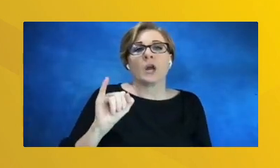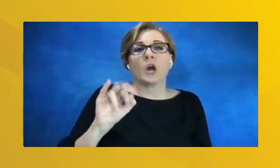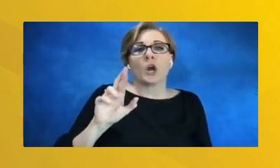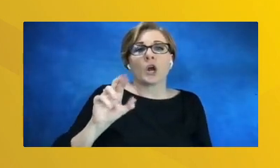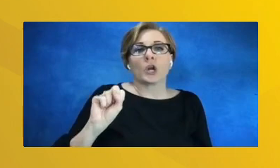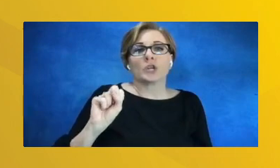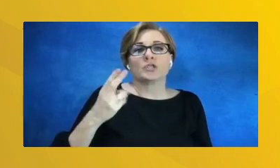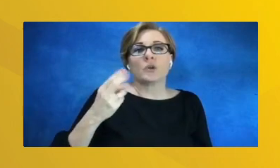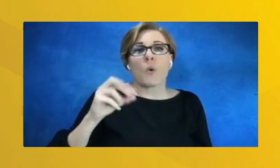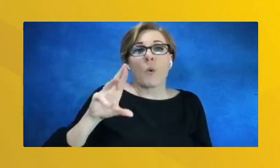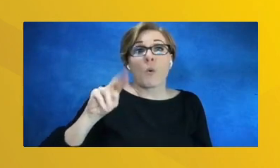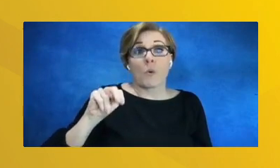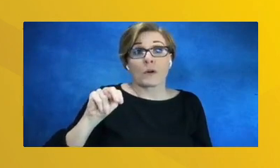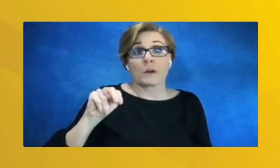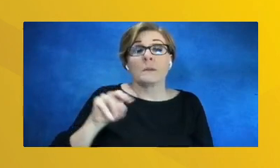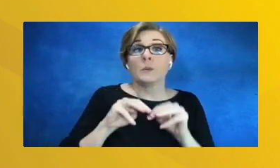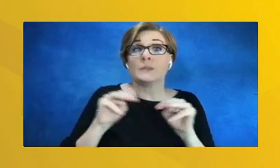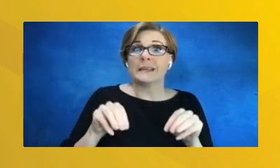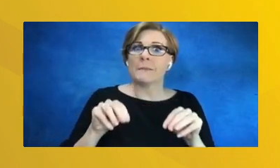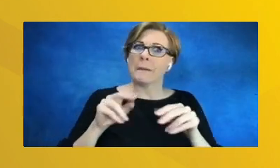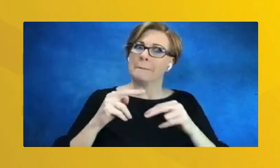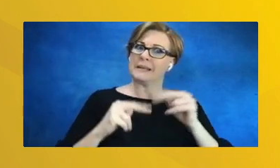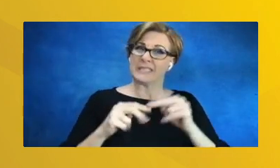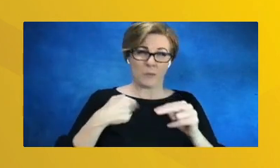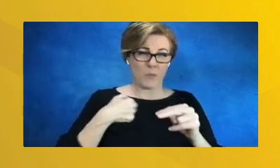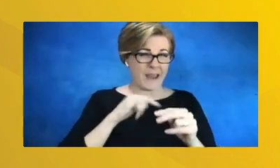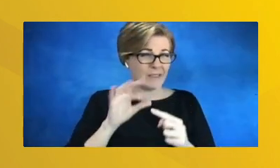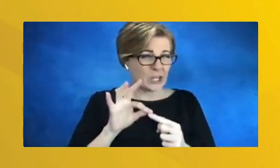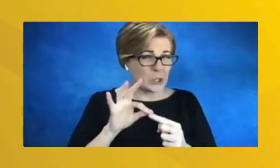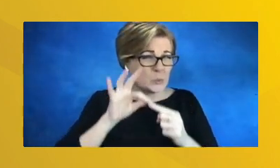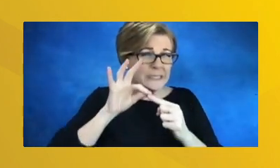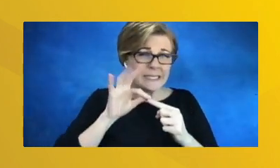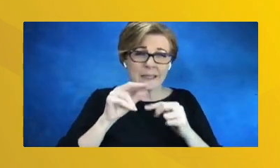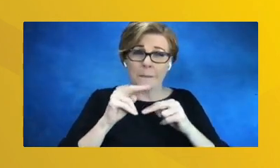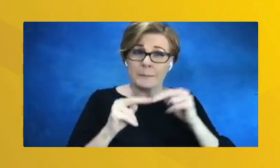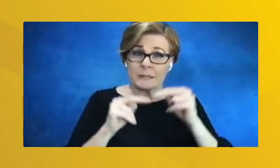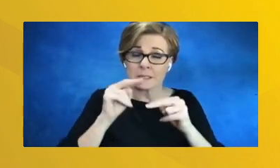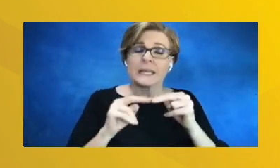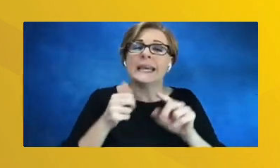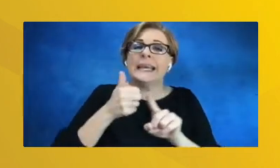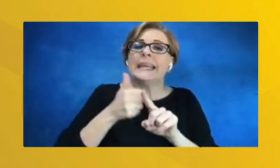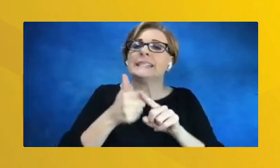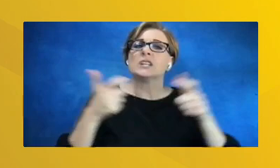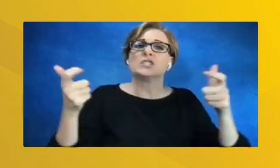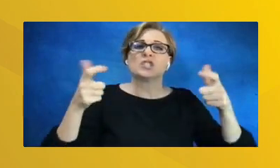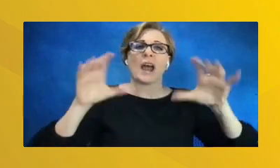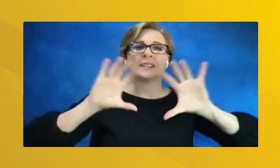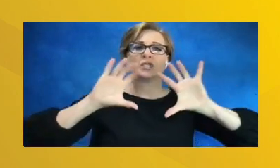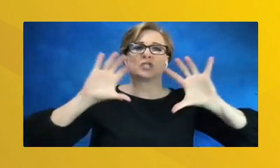We have a really, really unique building. It is a giant circle with a hole in the middle.